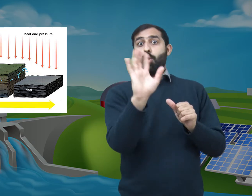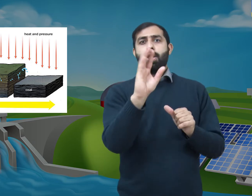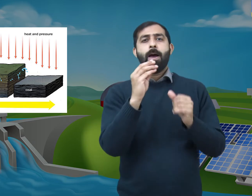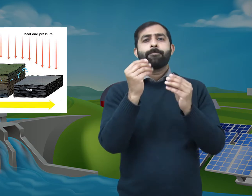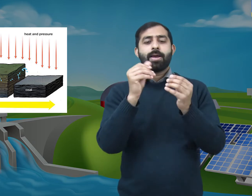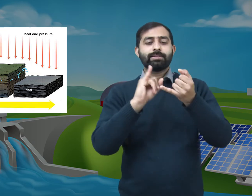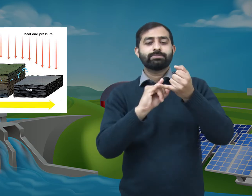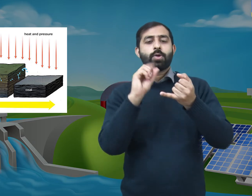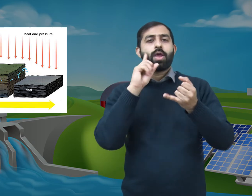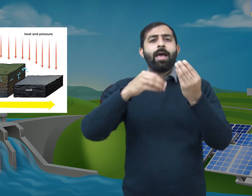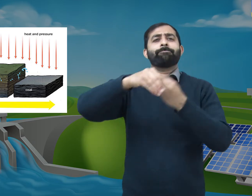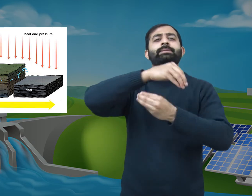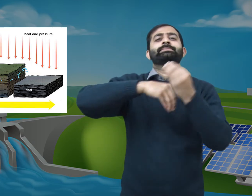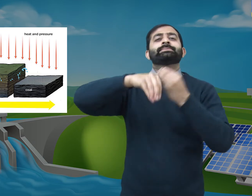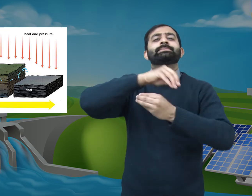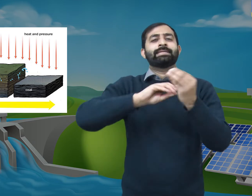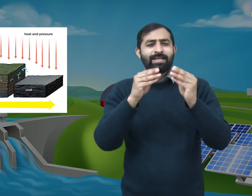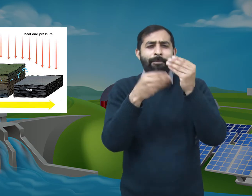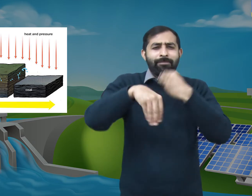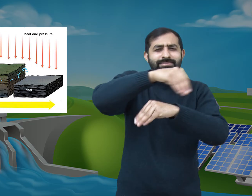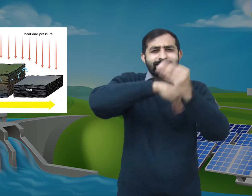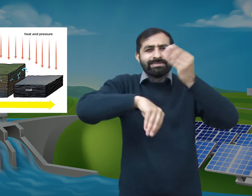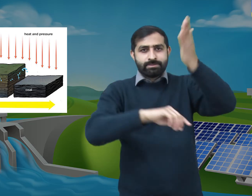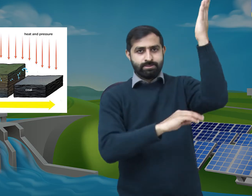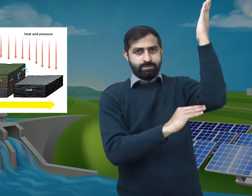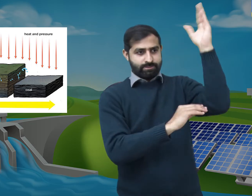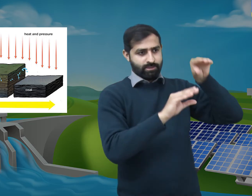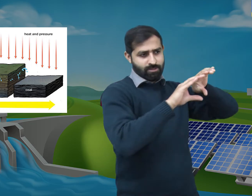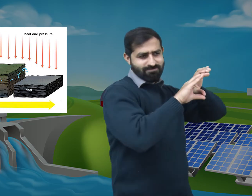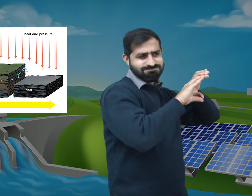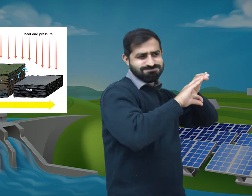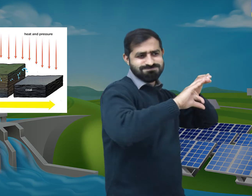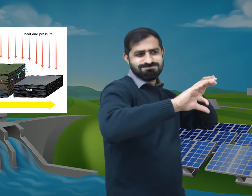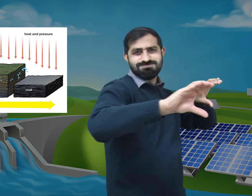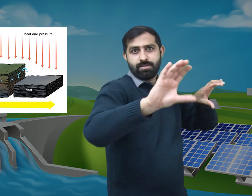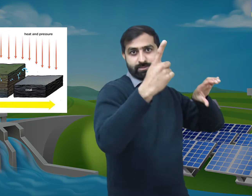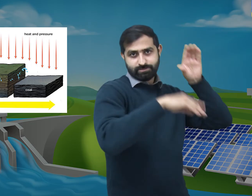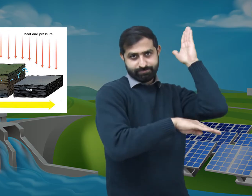It is mixed with the soil in the ground which is extracted through coal mining and that is used for different purposes.